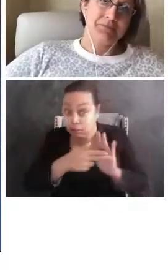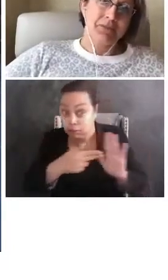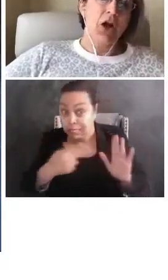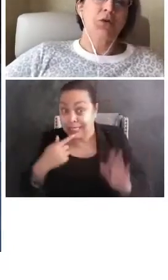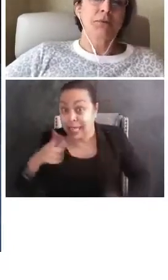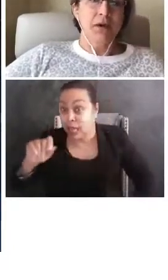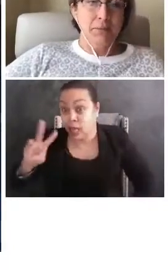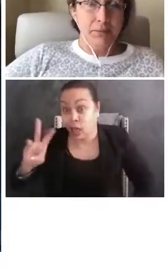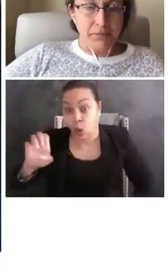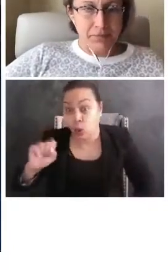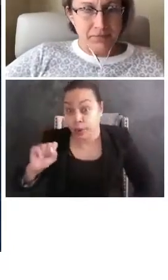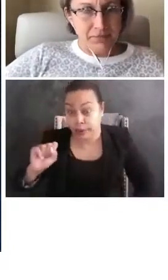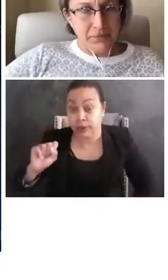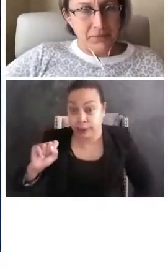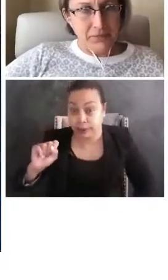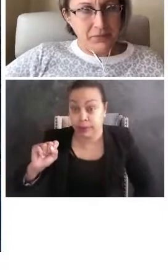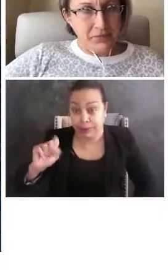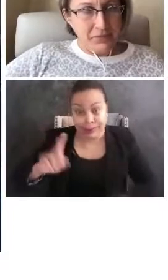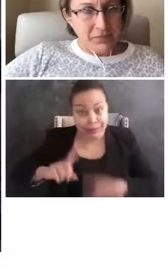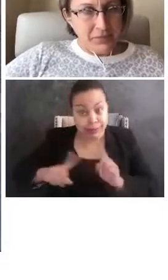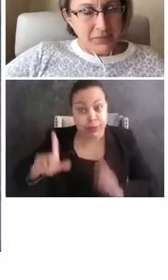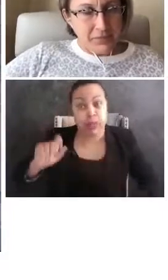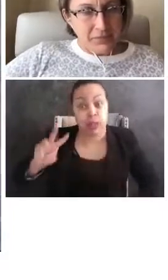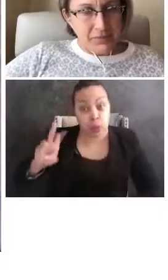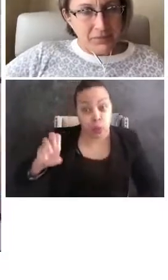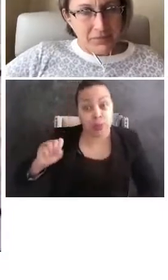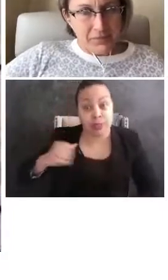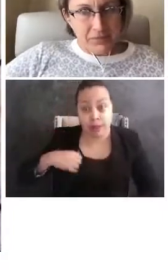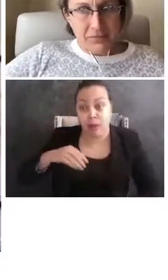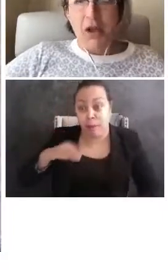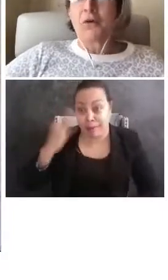Lowes has a black CEO.